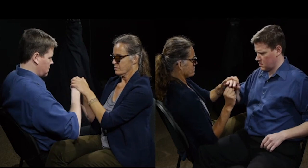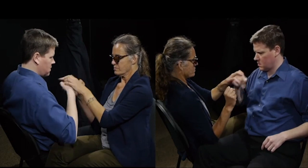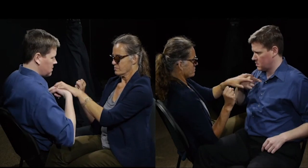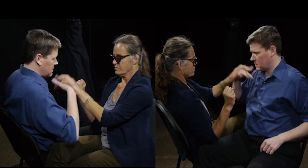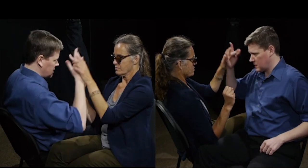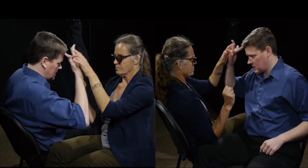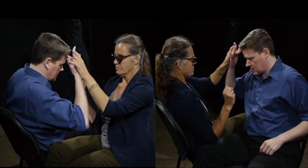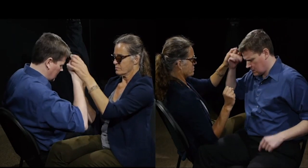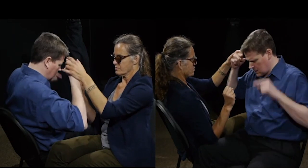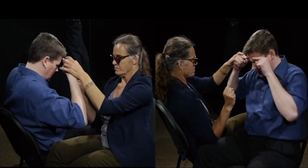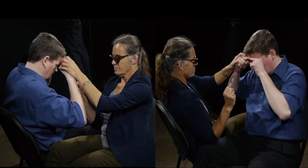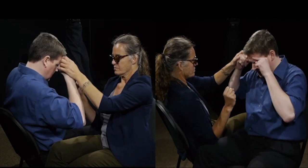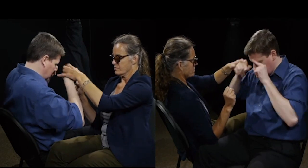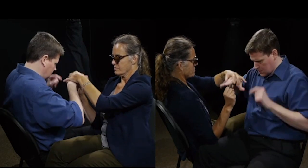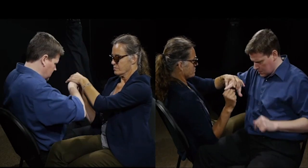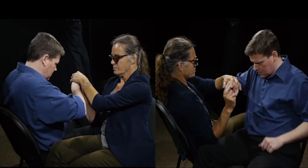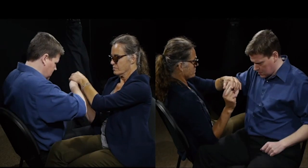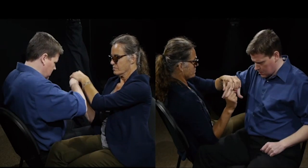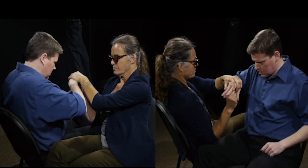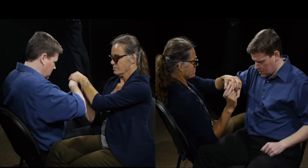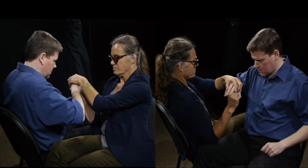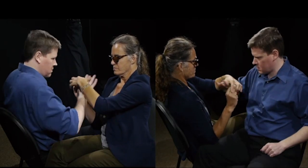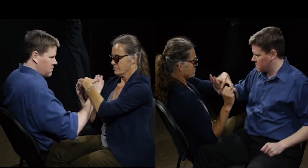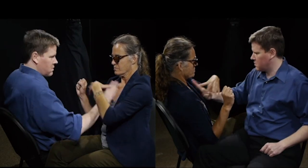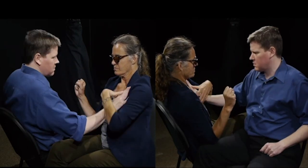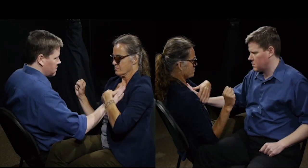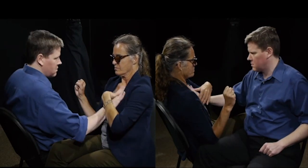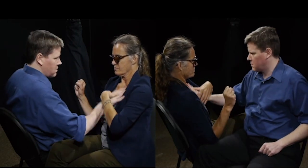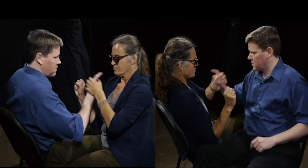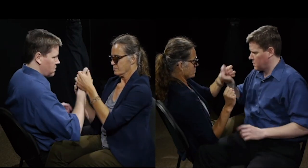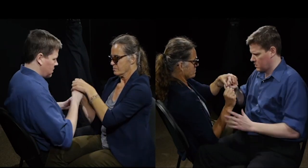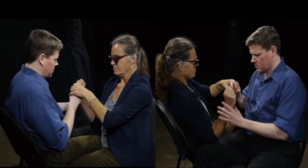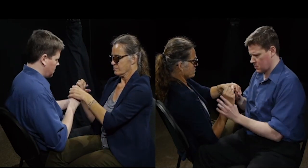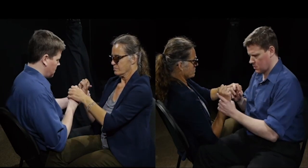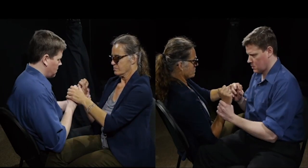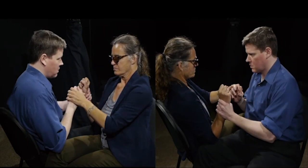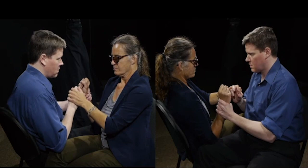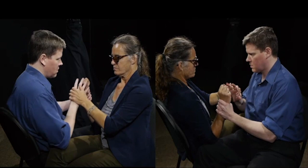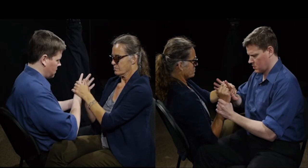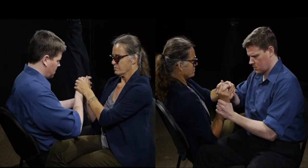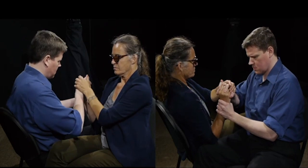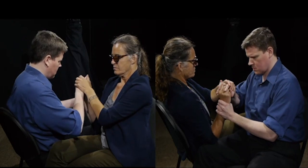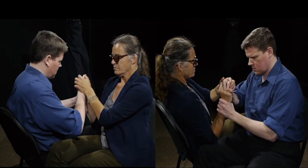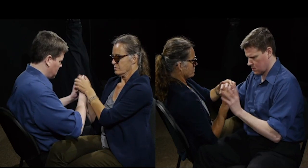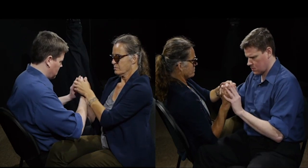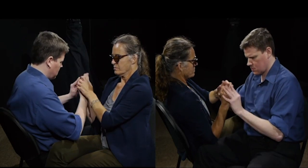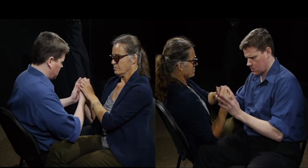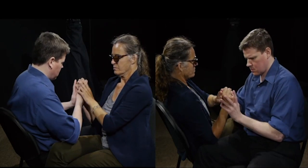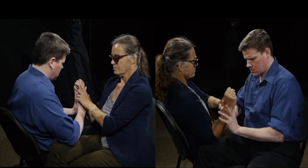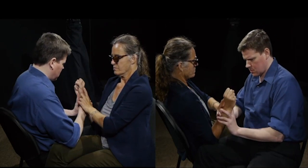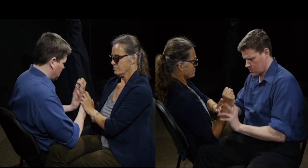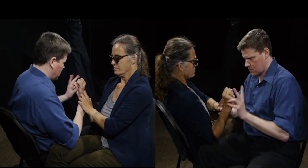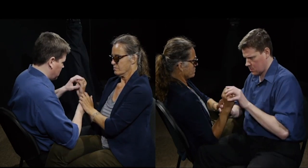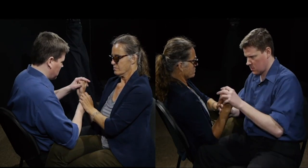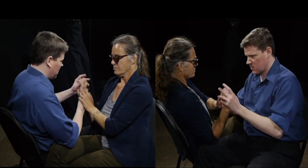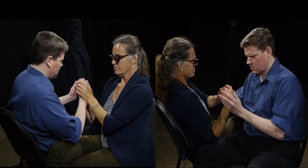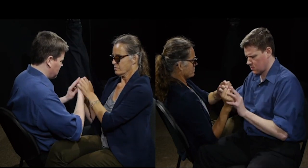In order to initiate contact between my dominant hand and your dominant hand in this type of spatial construction, I must enlist my non-dominant hand